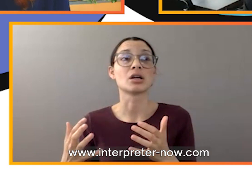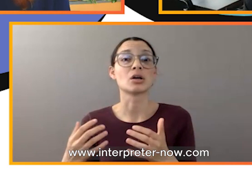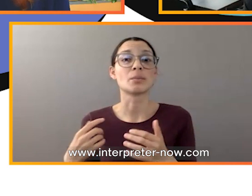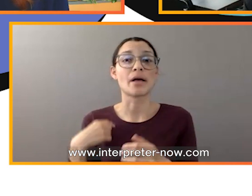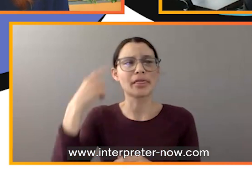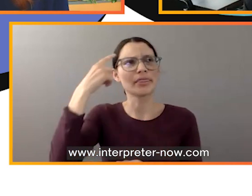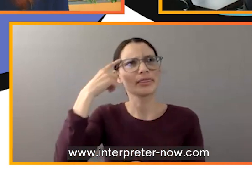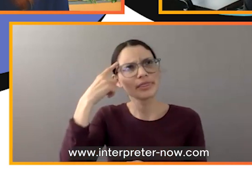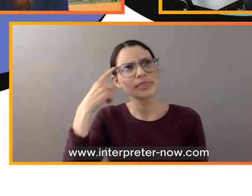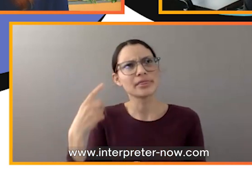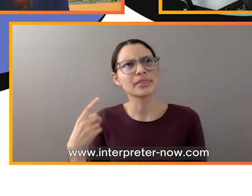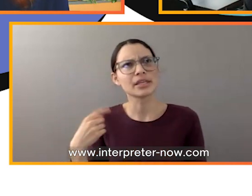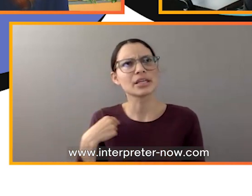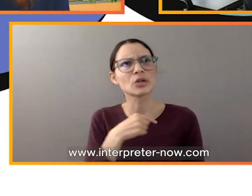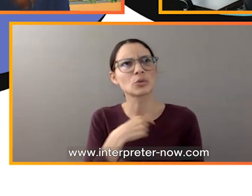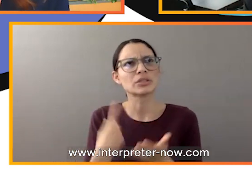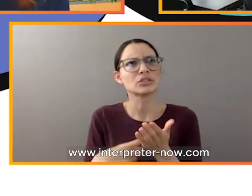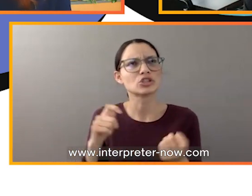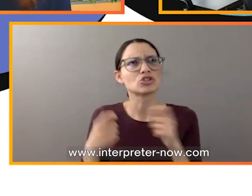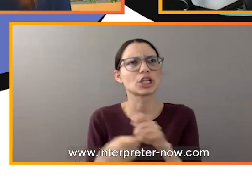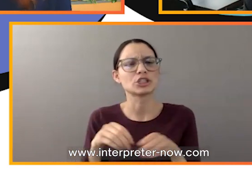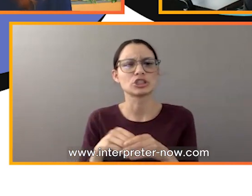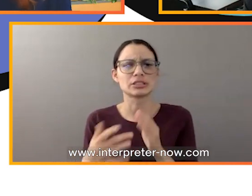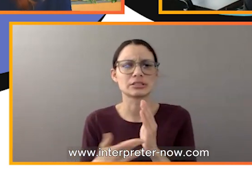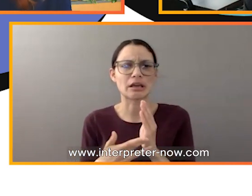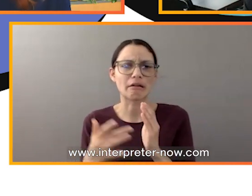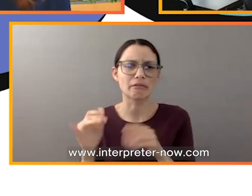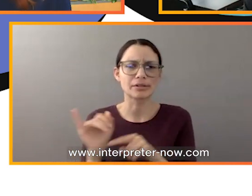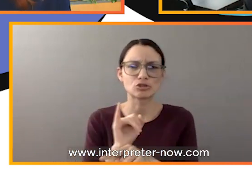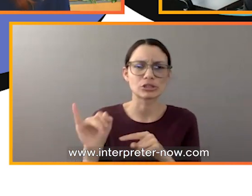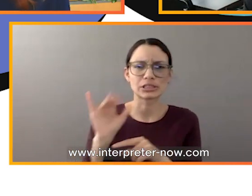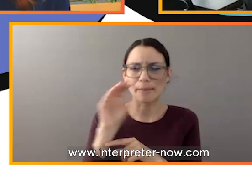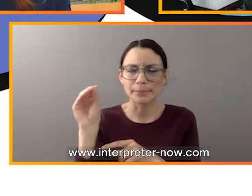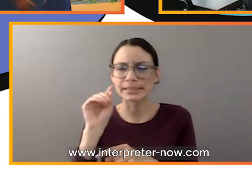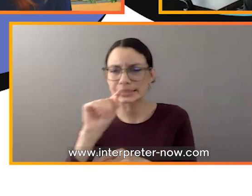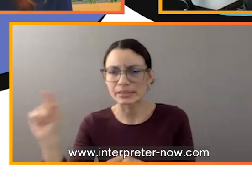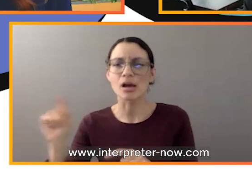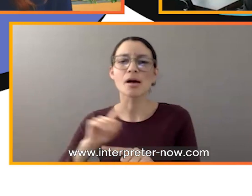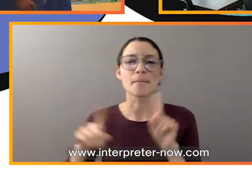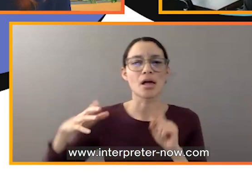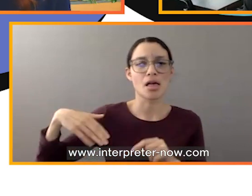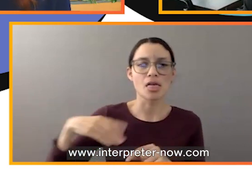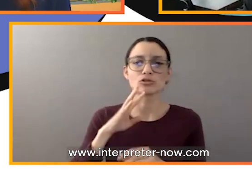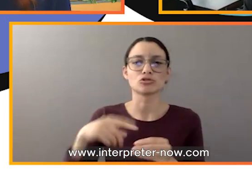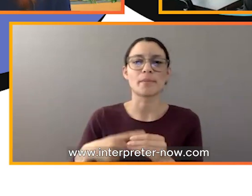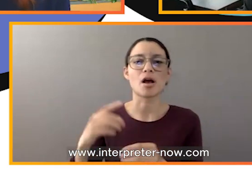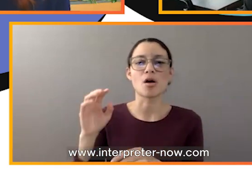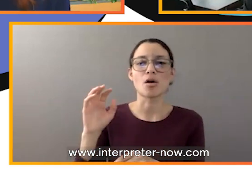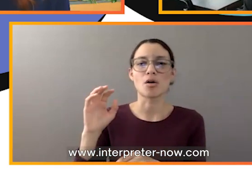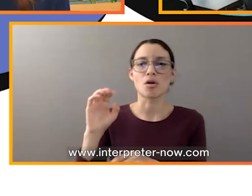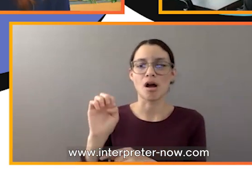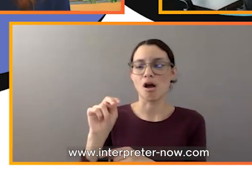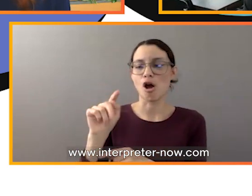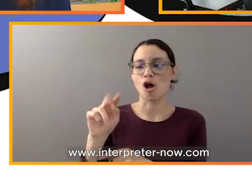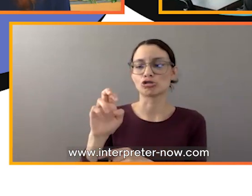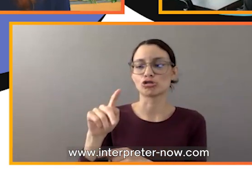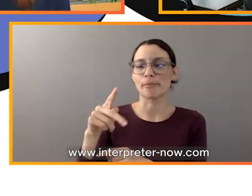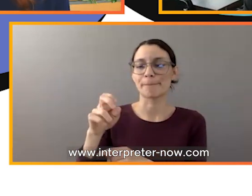Unfortunately, over the last few years, we made progress when it came to investment in